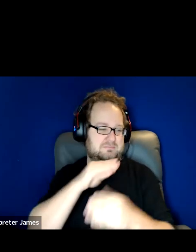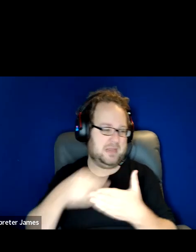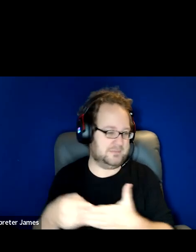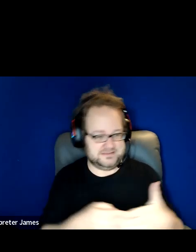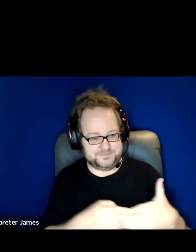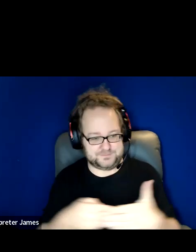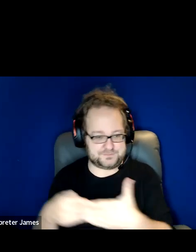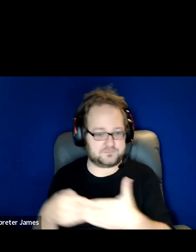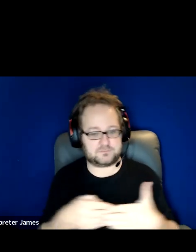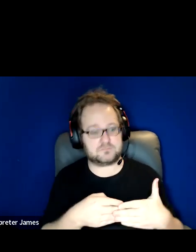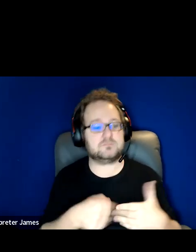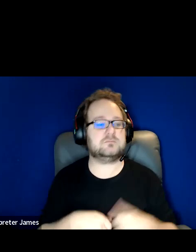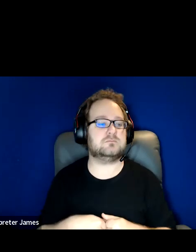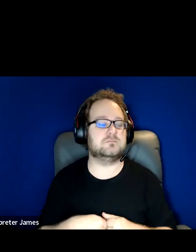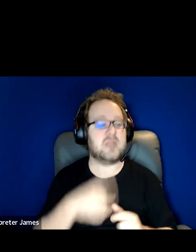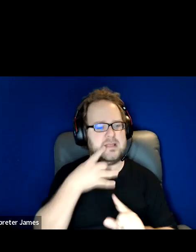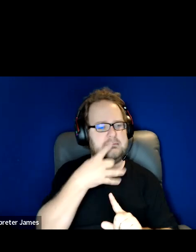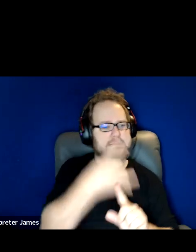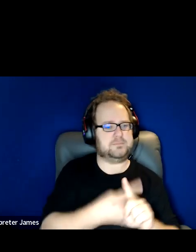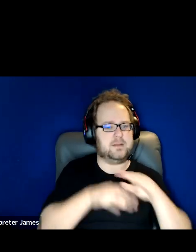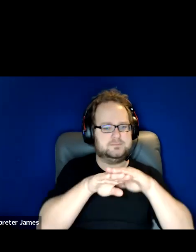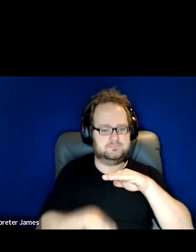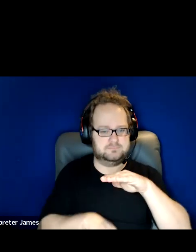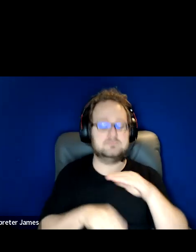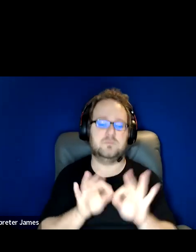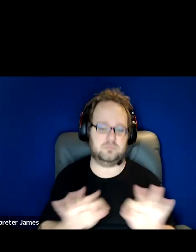but also important to children eight to 19 months of age who